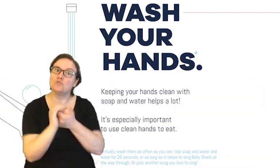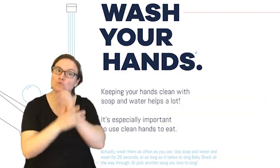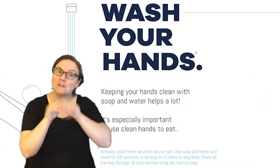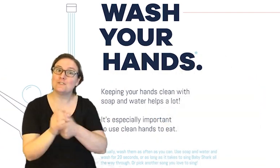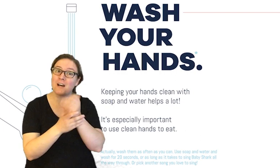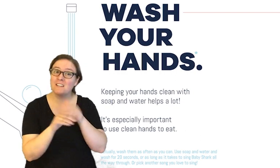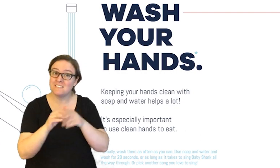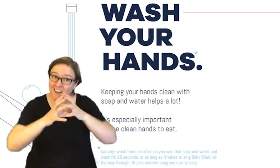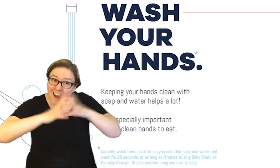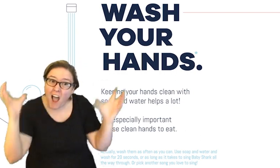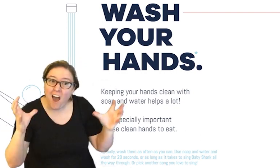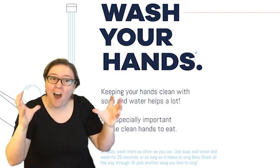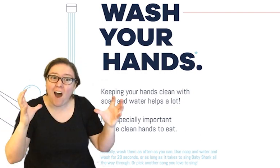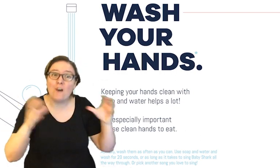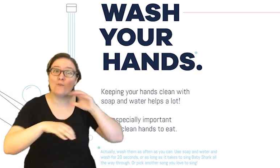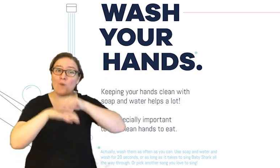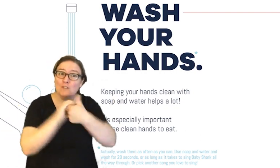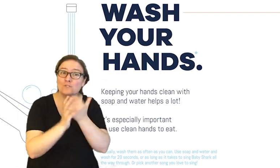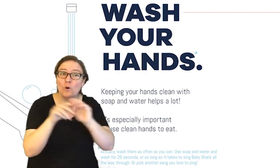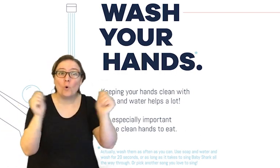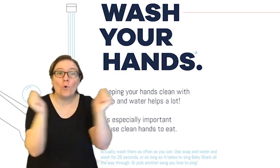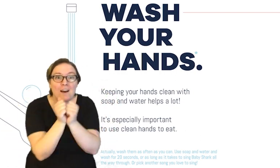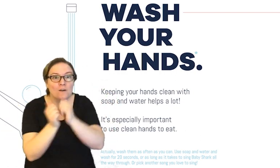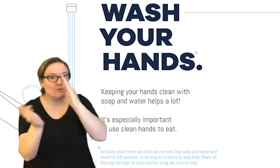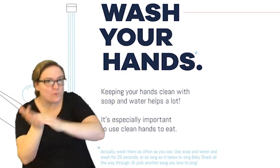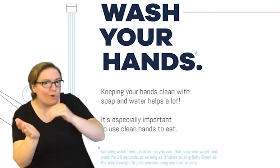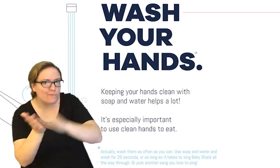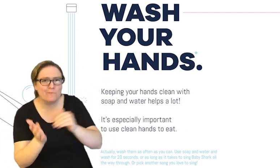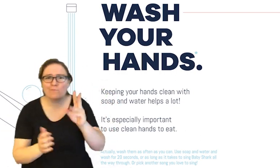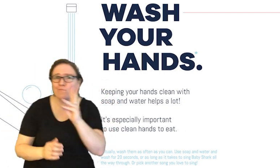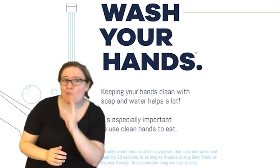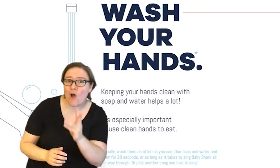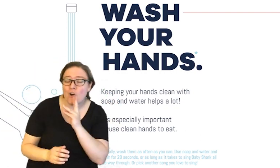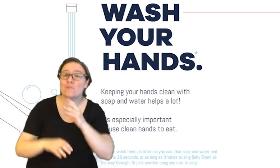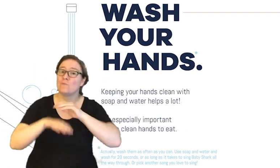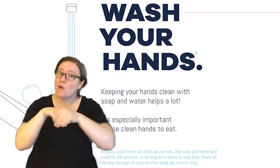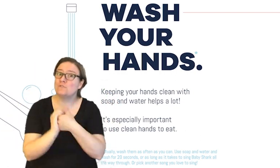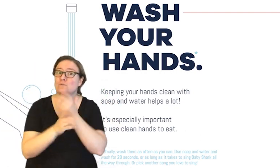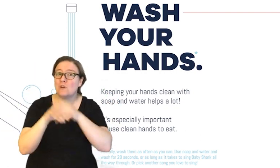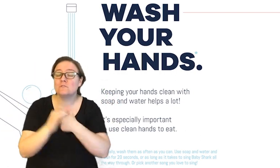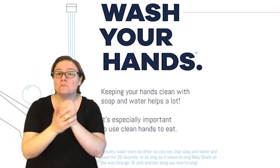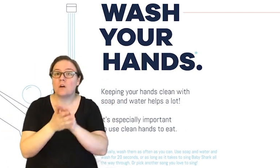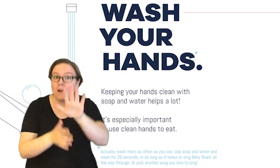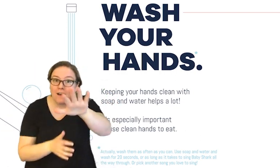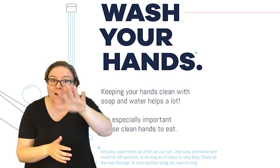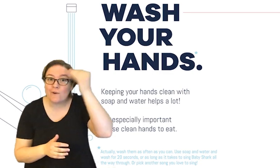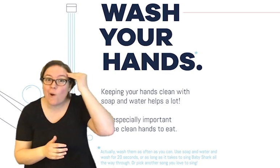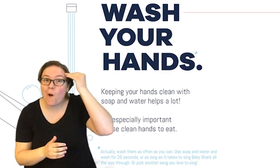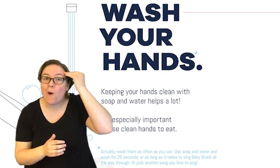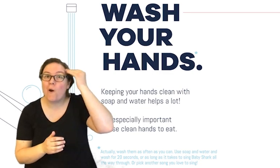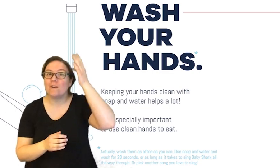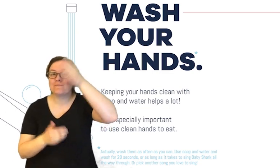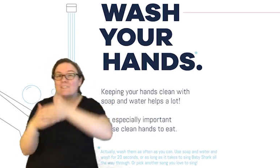It's important you must wash your hands a lot. Wash your hands with soap and water.